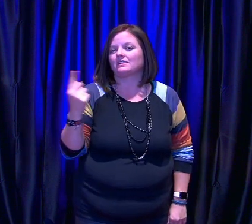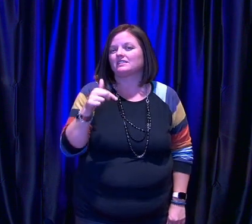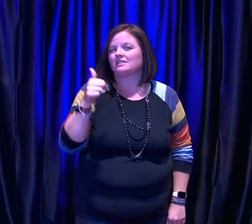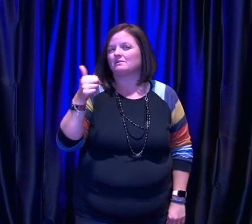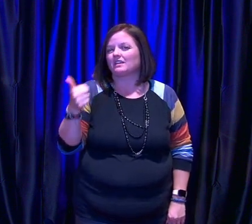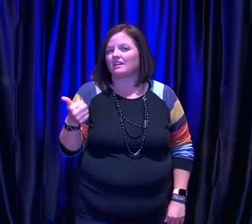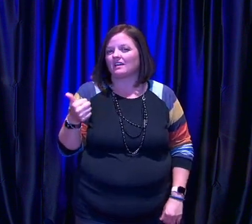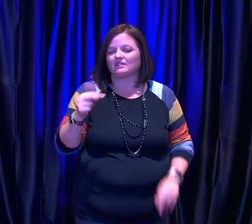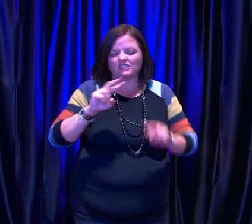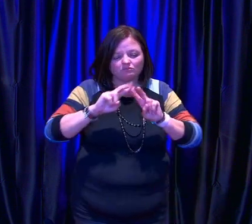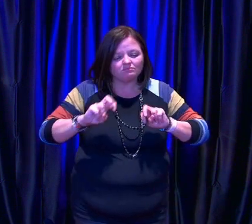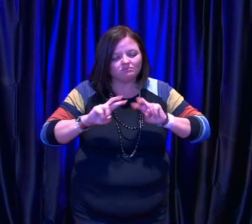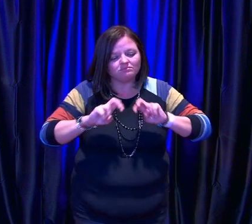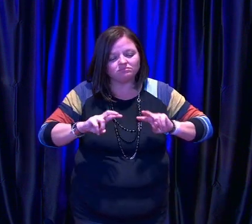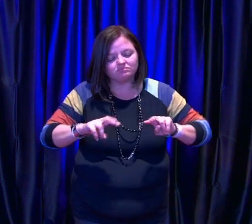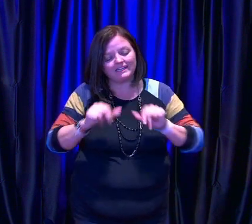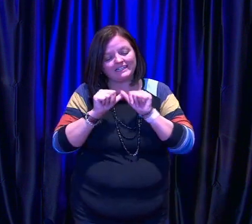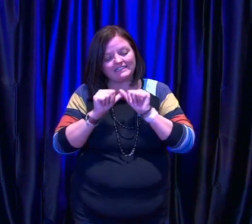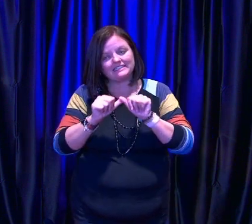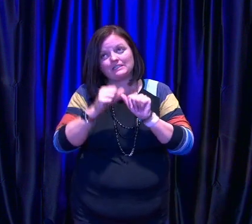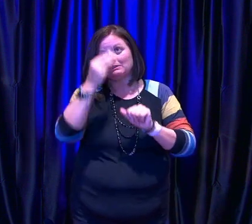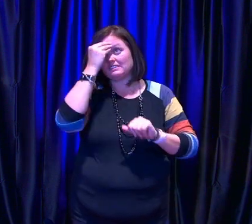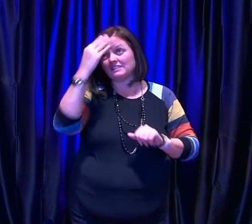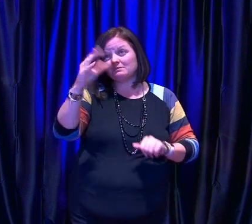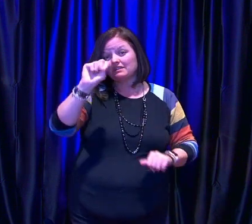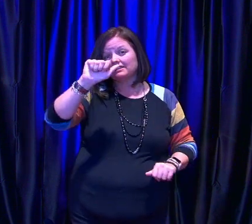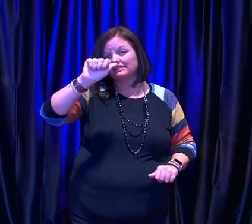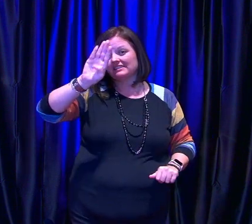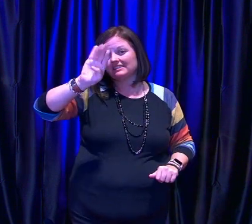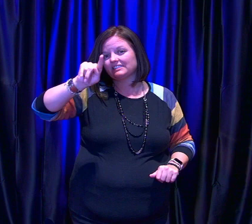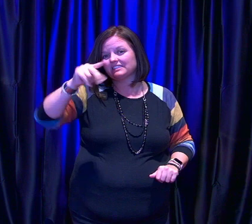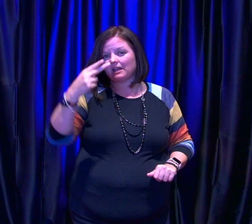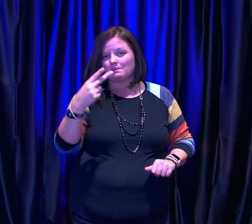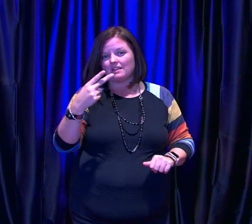dig into this keeping the sabbath is an aid